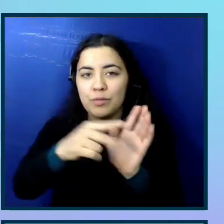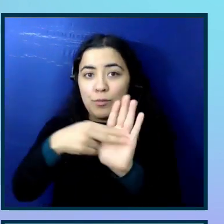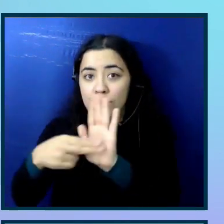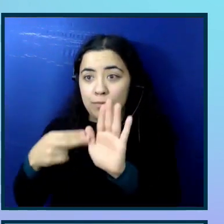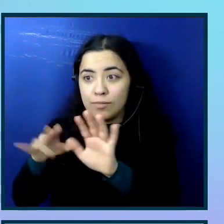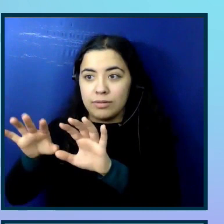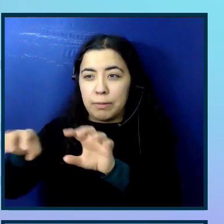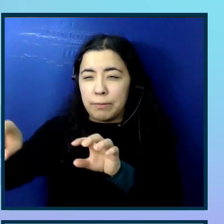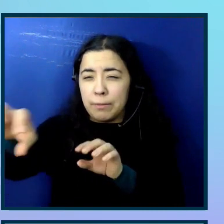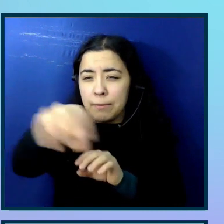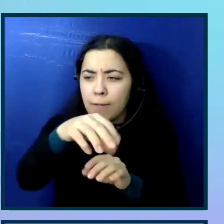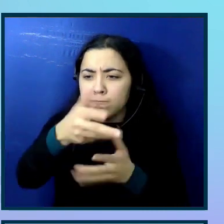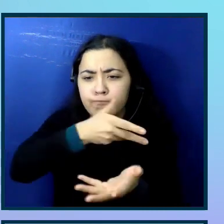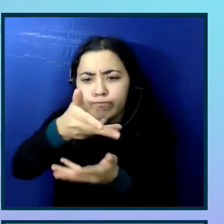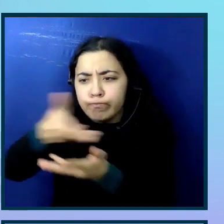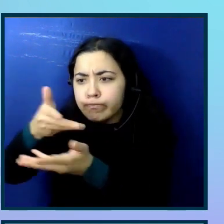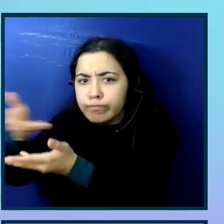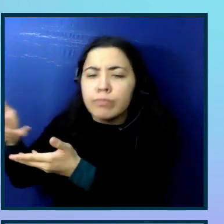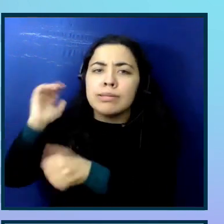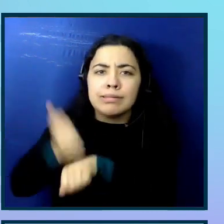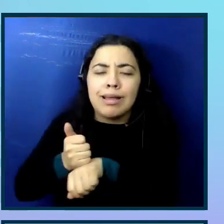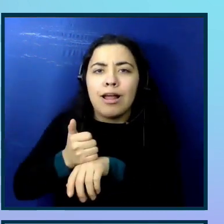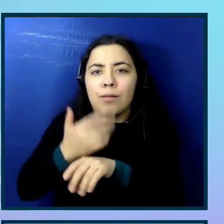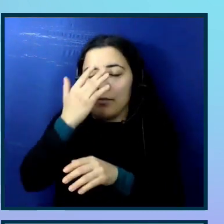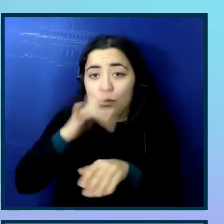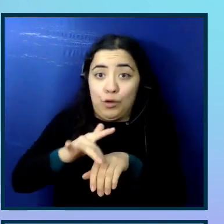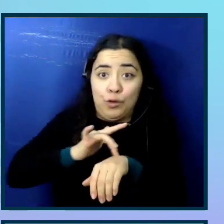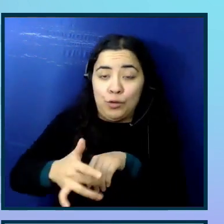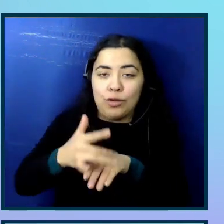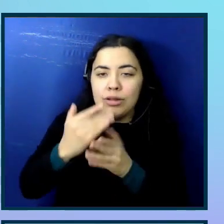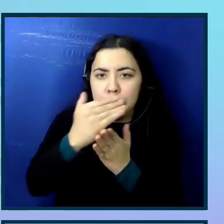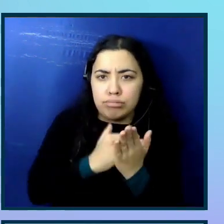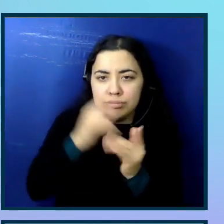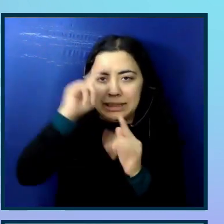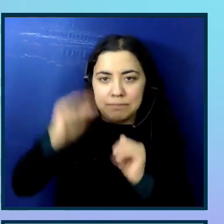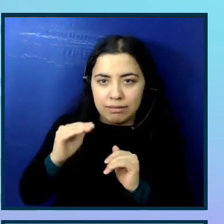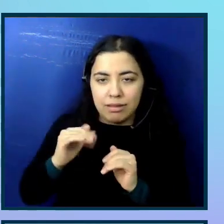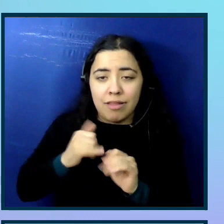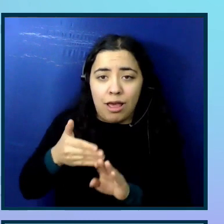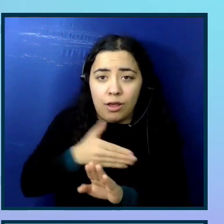these like very early set of guidelines, to make sure that even at the very early guideline phase,